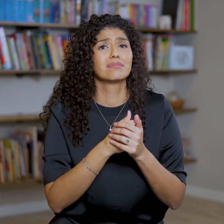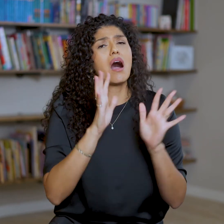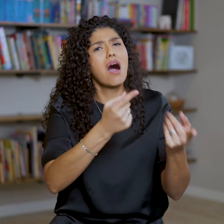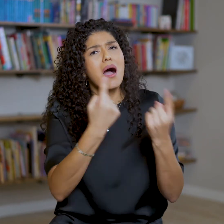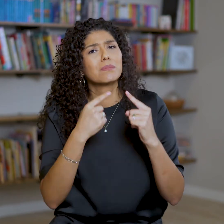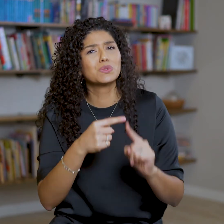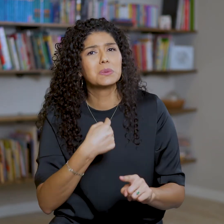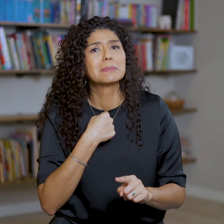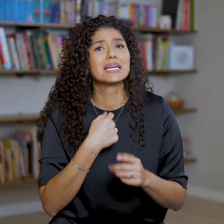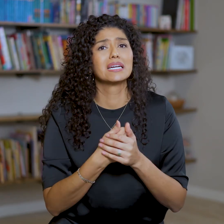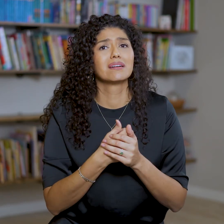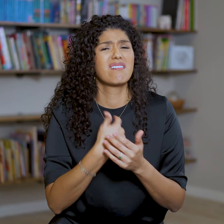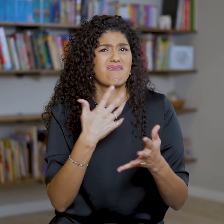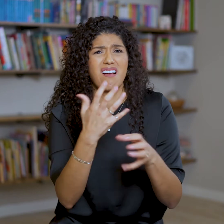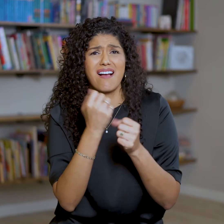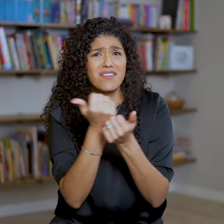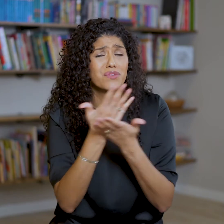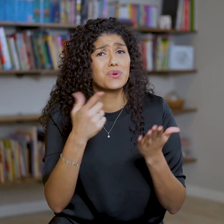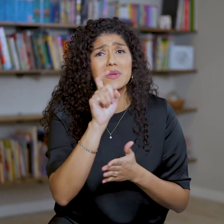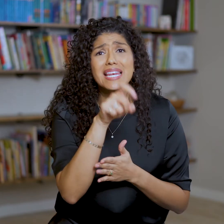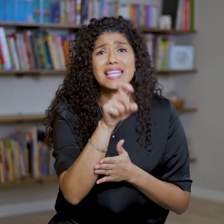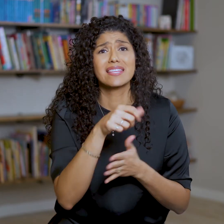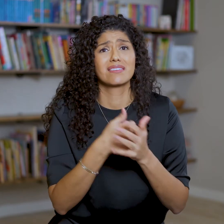Come to Me! I’ve got everything you need!